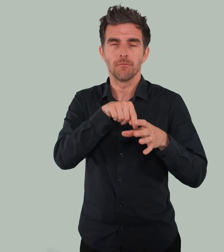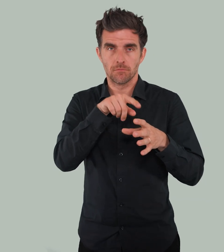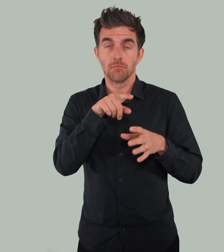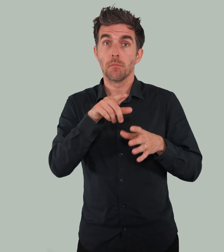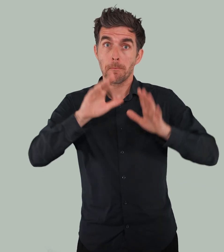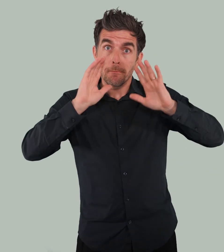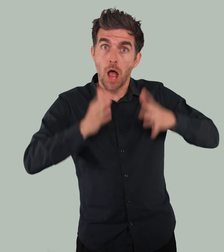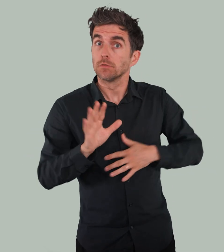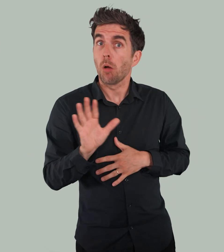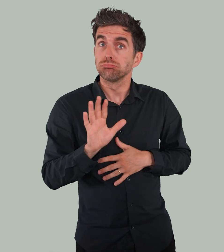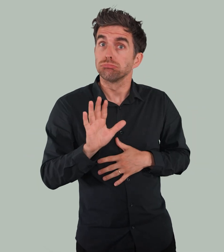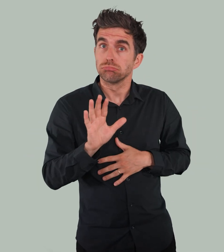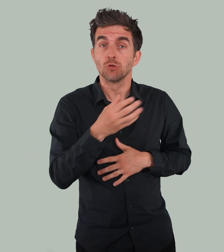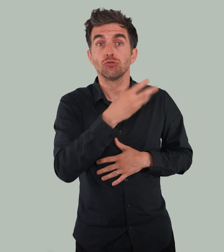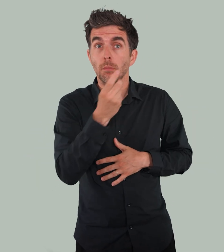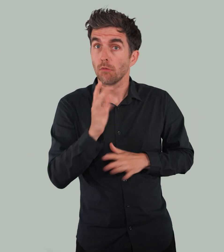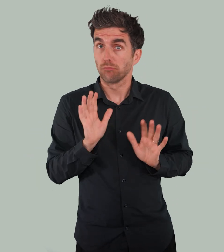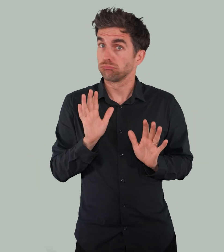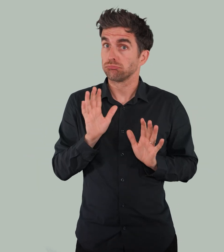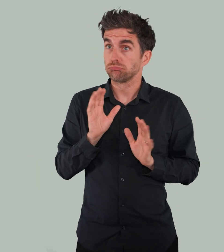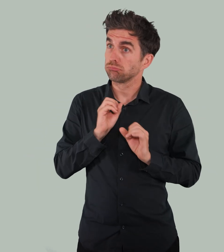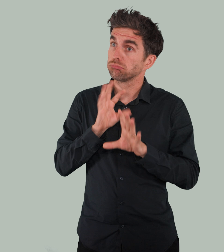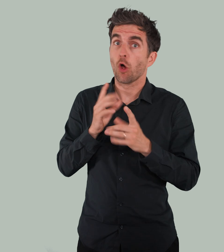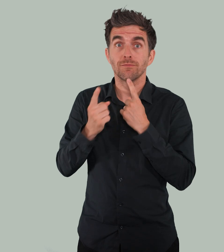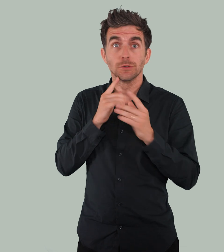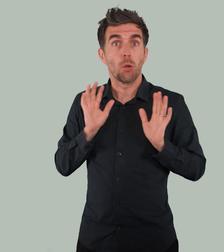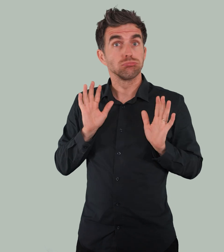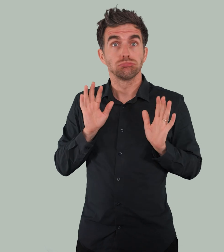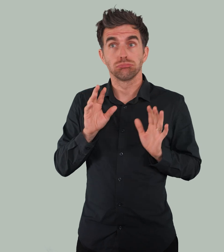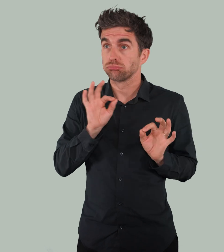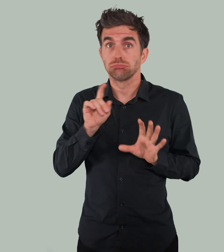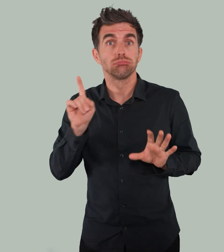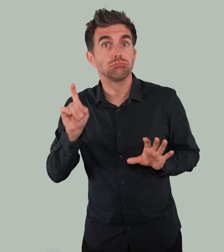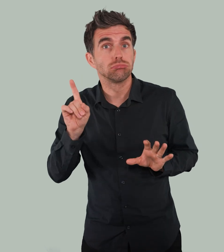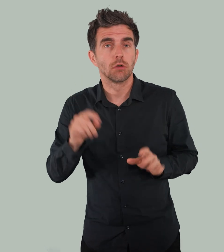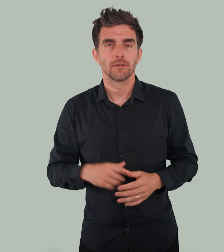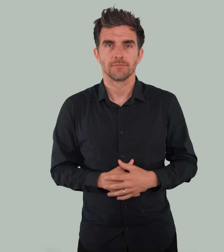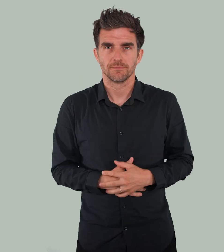this was not required and some chose not to provide this information.